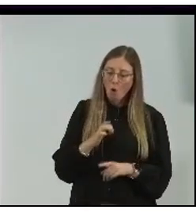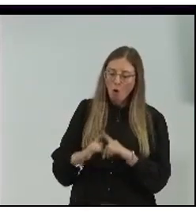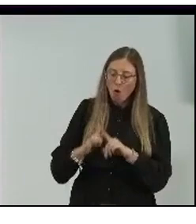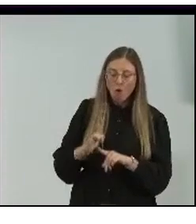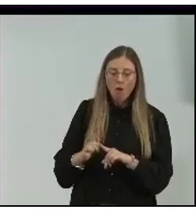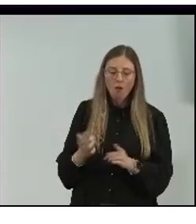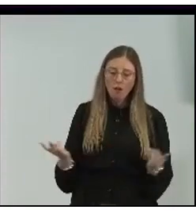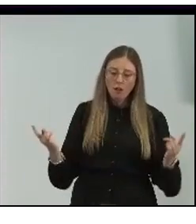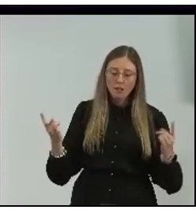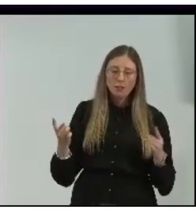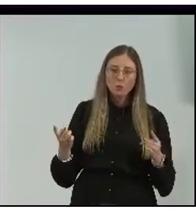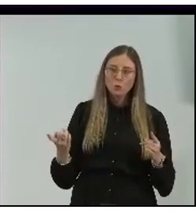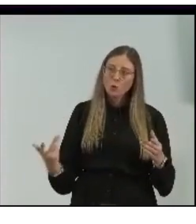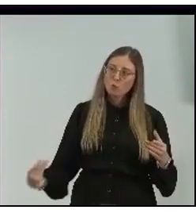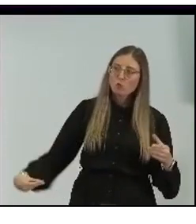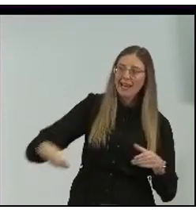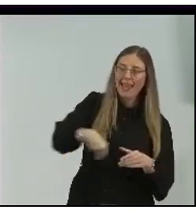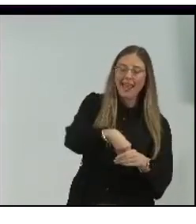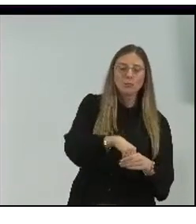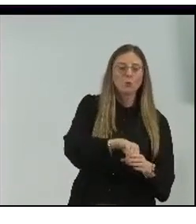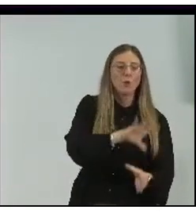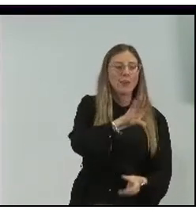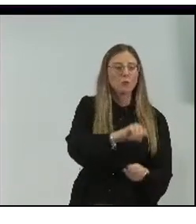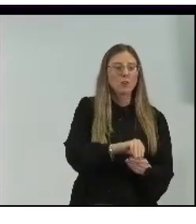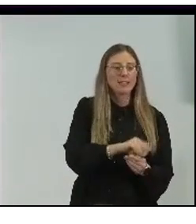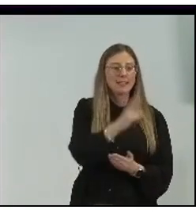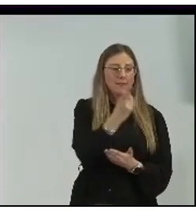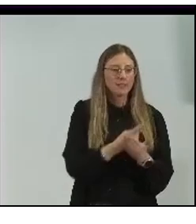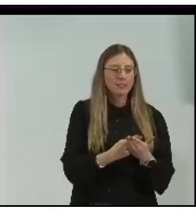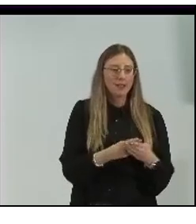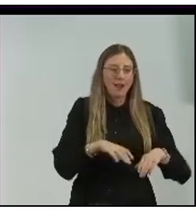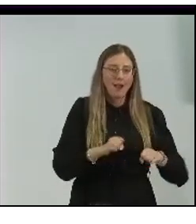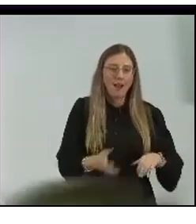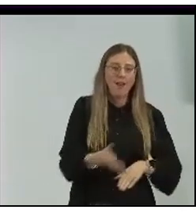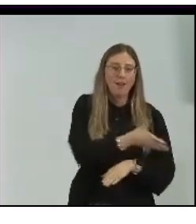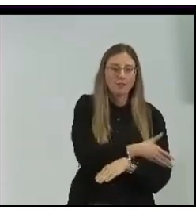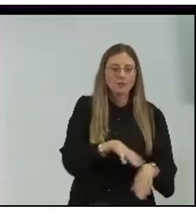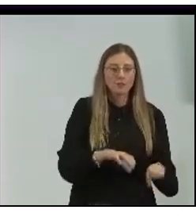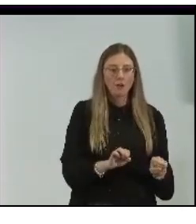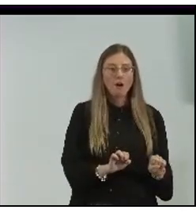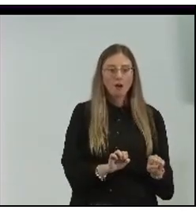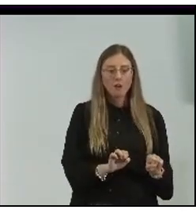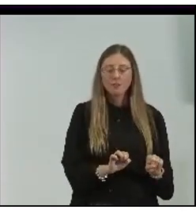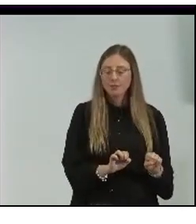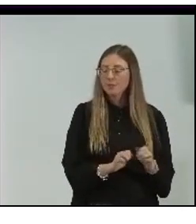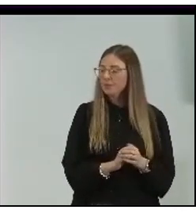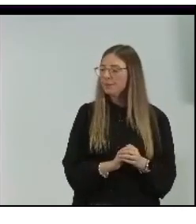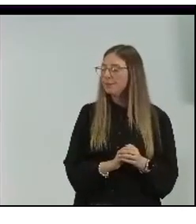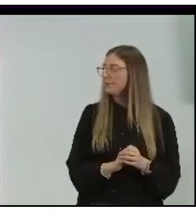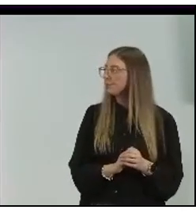into the creative process truly because it's well, you see a lot of kind of pointing of